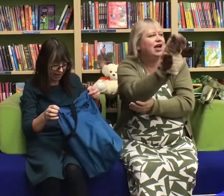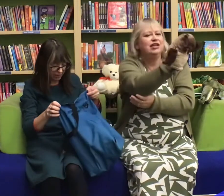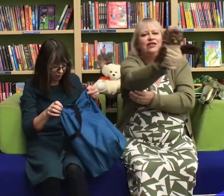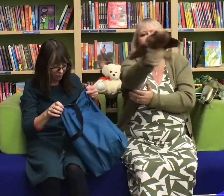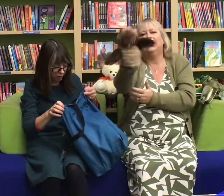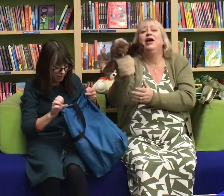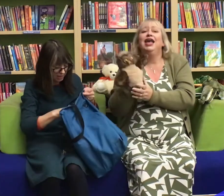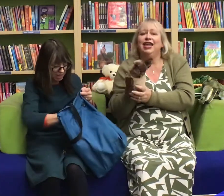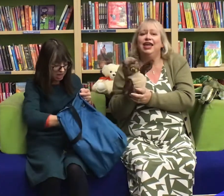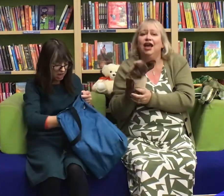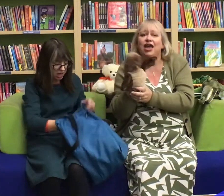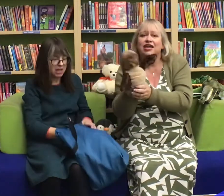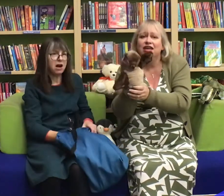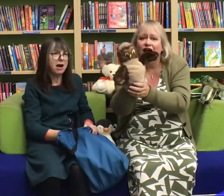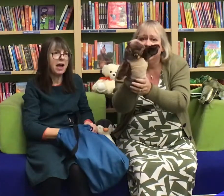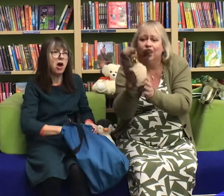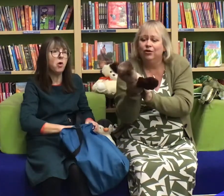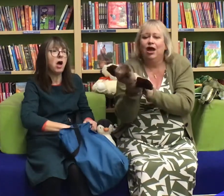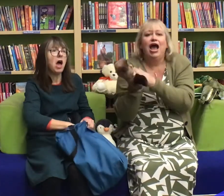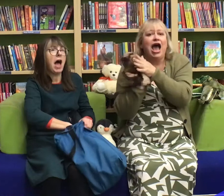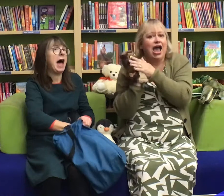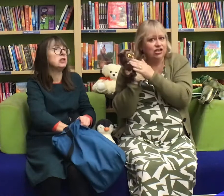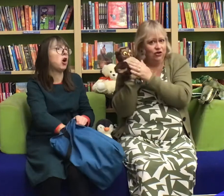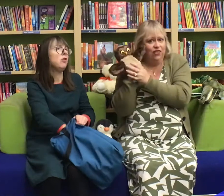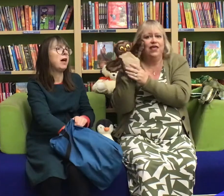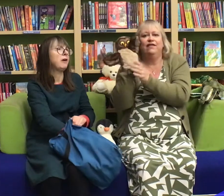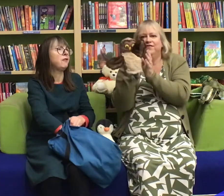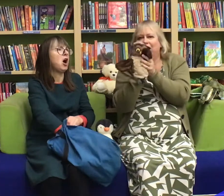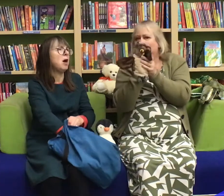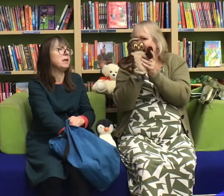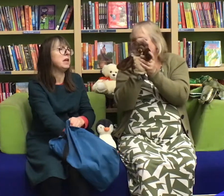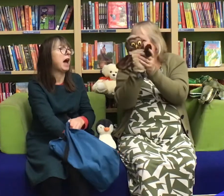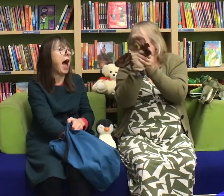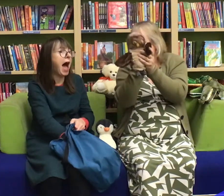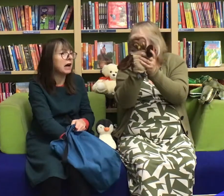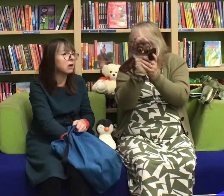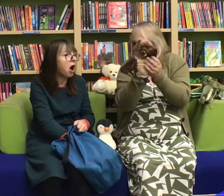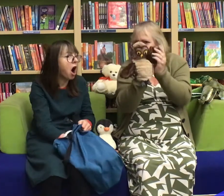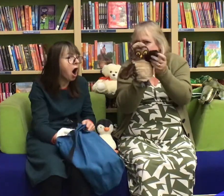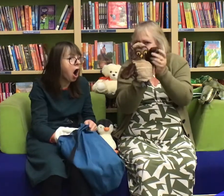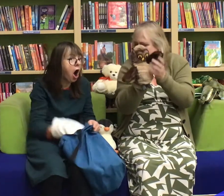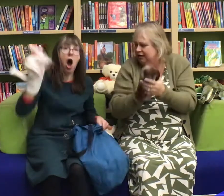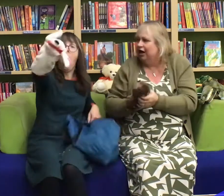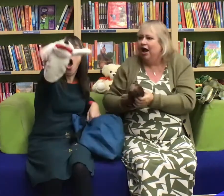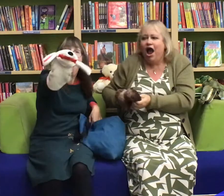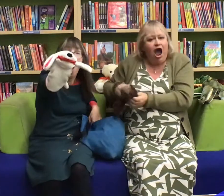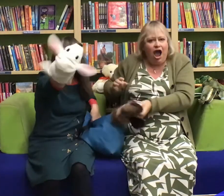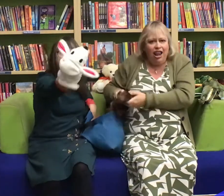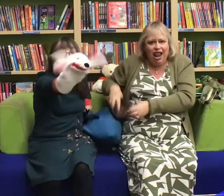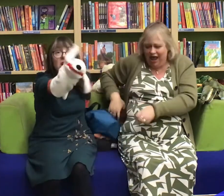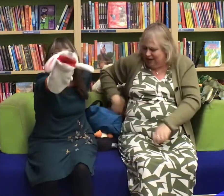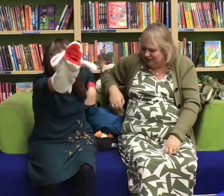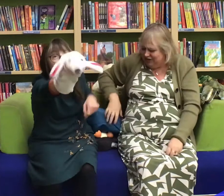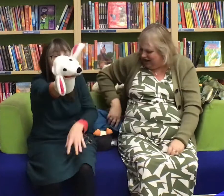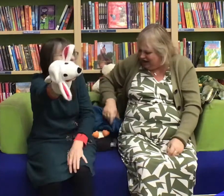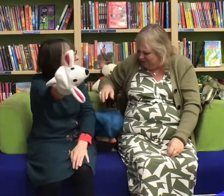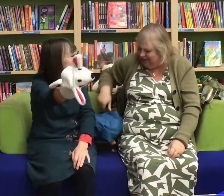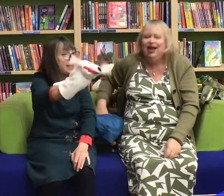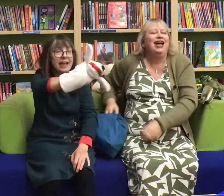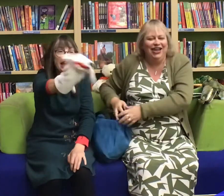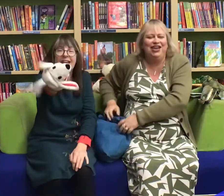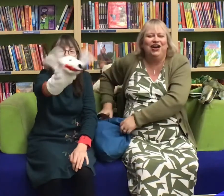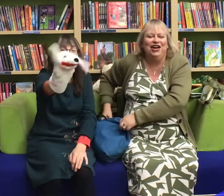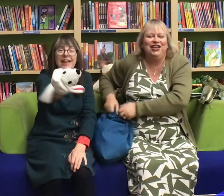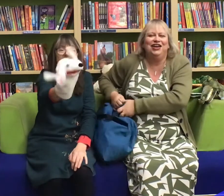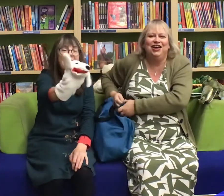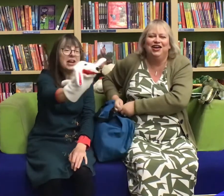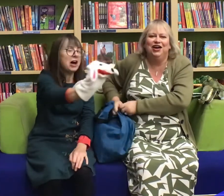Old Macdonald had a farm e-i-e-i-o and on that farm he had a lamb, a sheep! e-i-e-i-o.